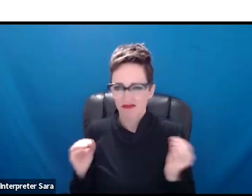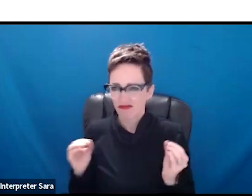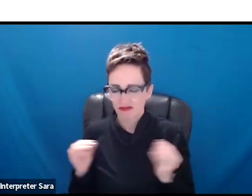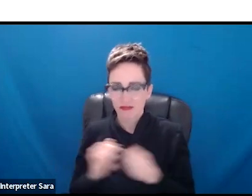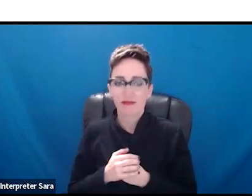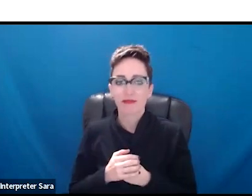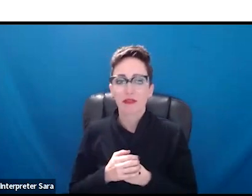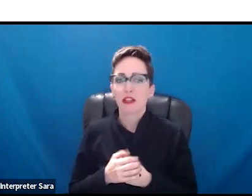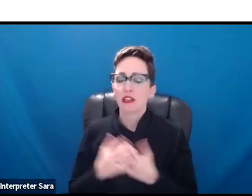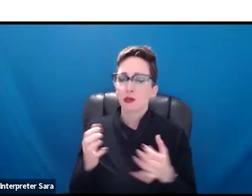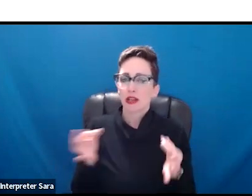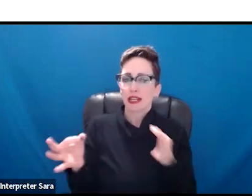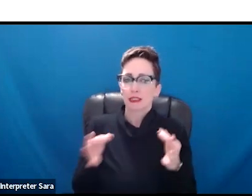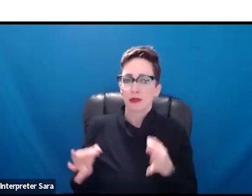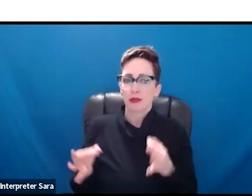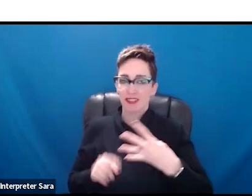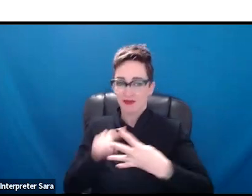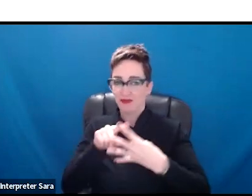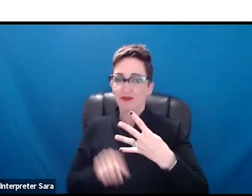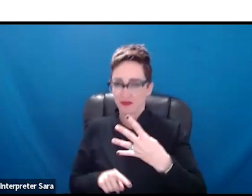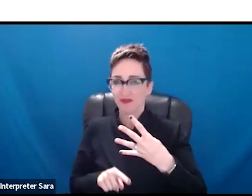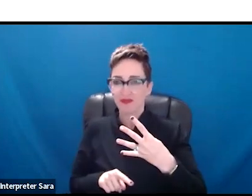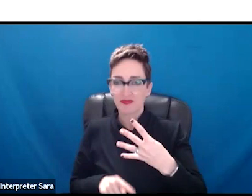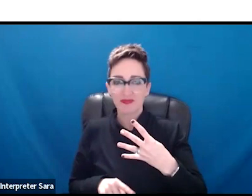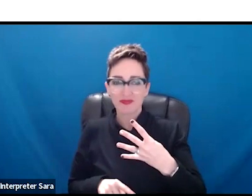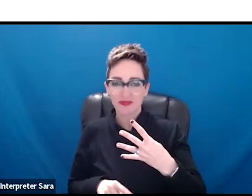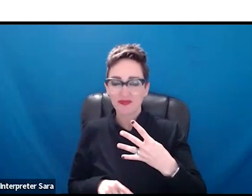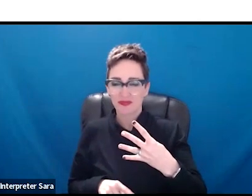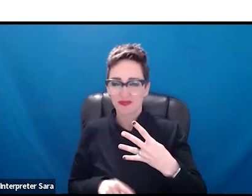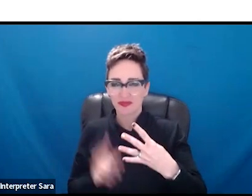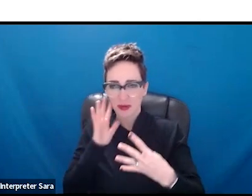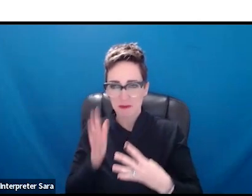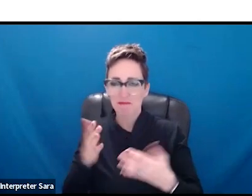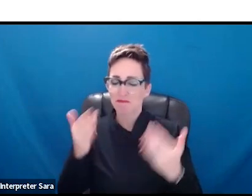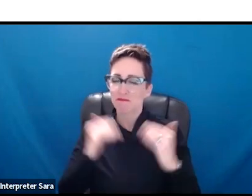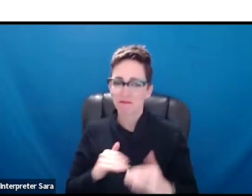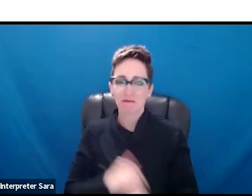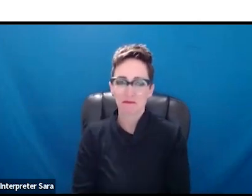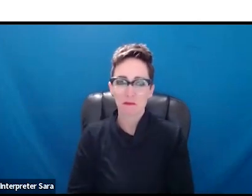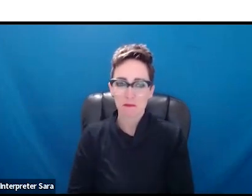Beyond Beds, Crisis Services and Beyond Crisis. Next slide, please.